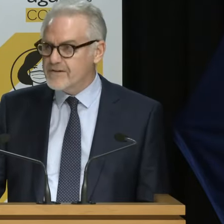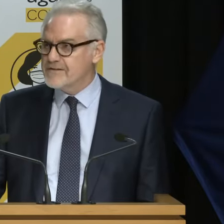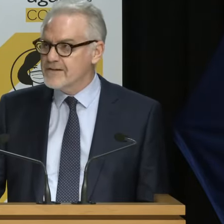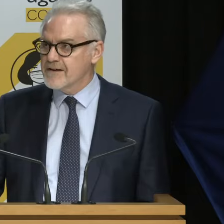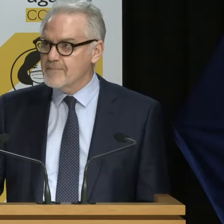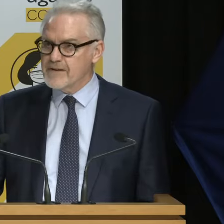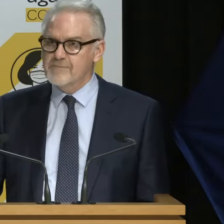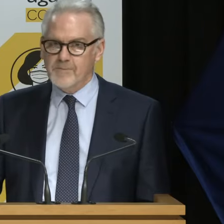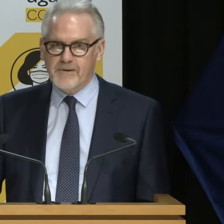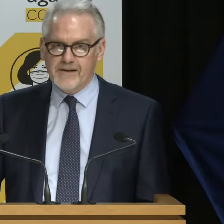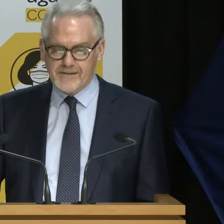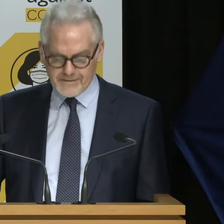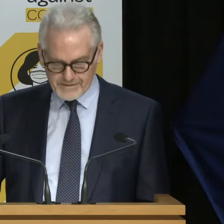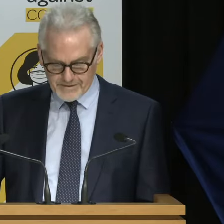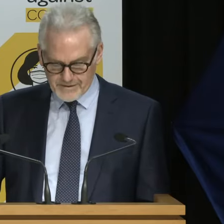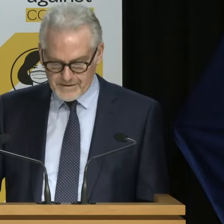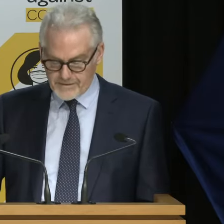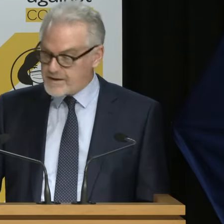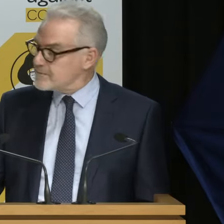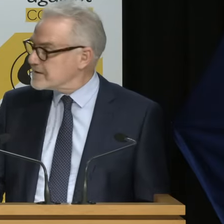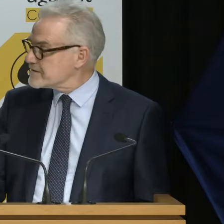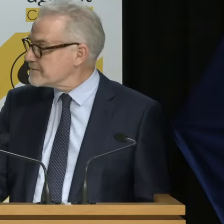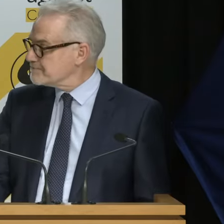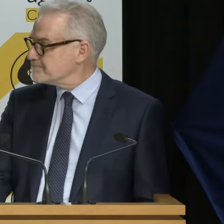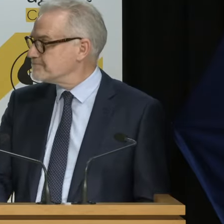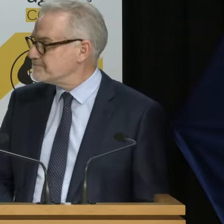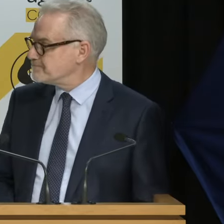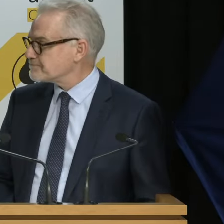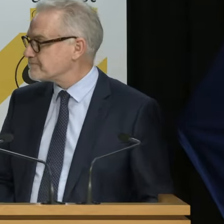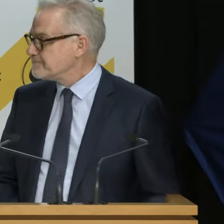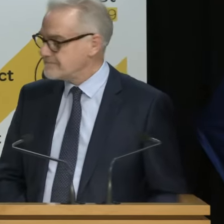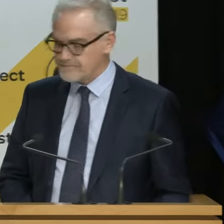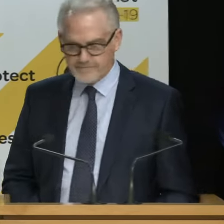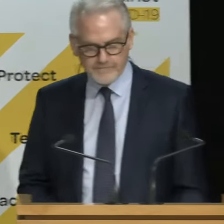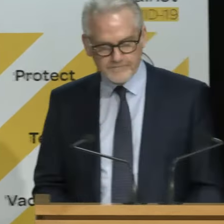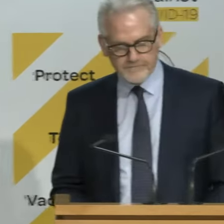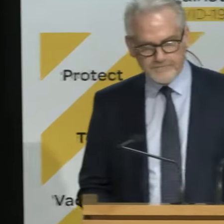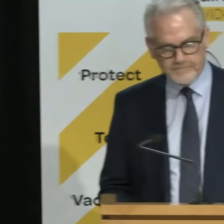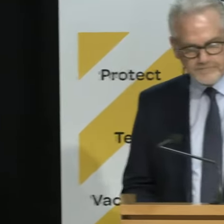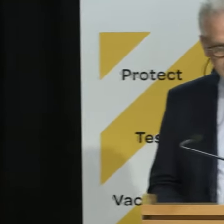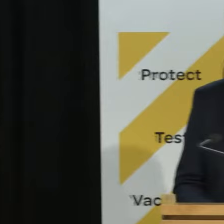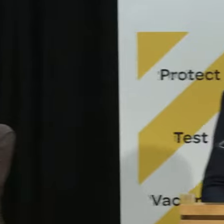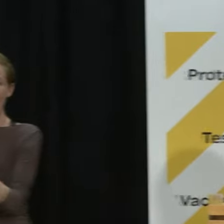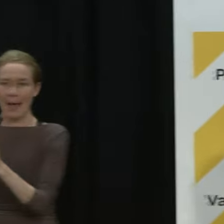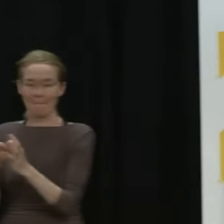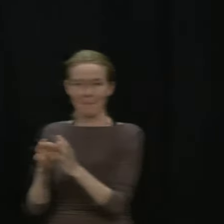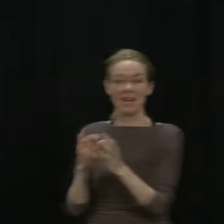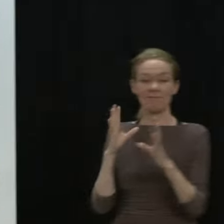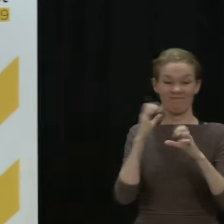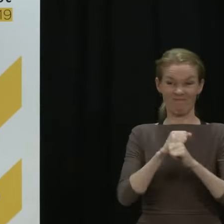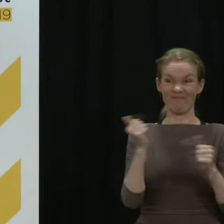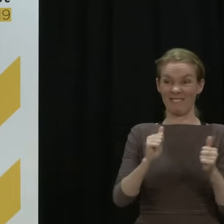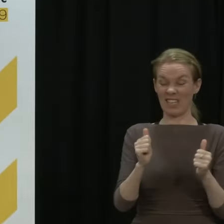Ultimately we need a robust system to ensure we have the right tests in the right place for the right people and that